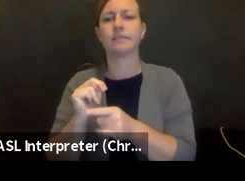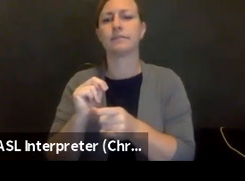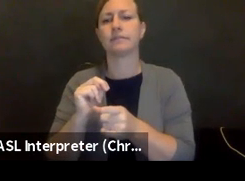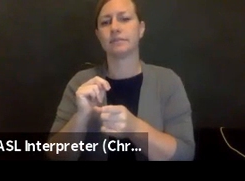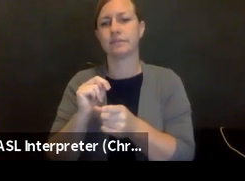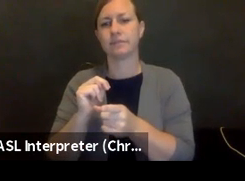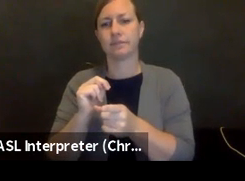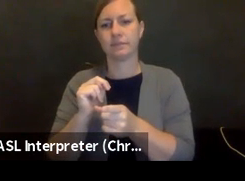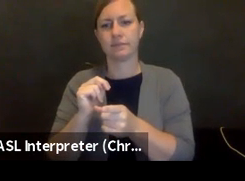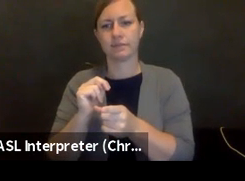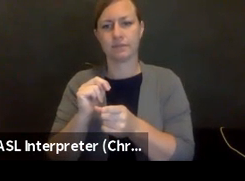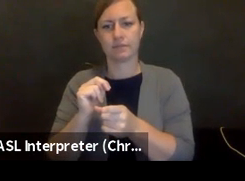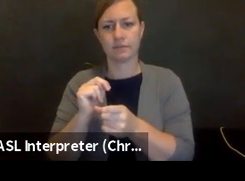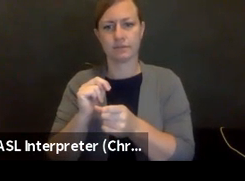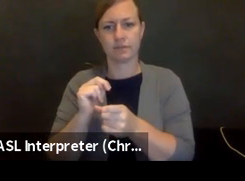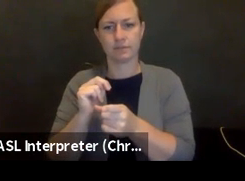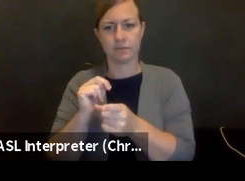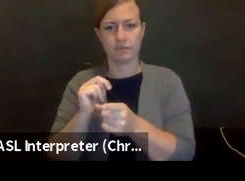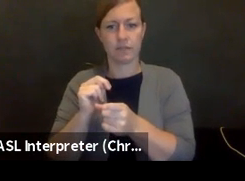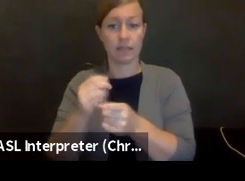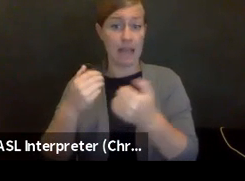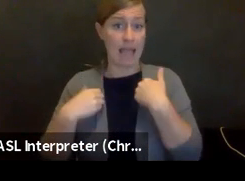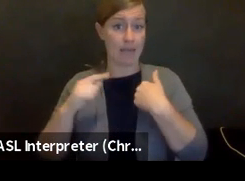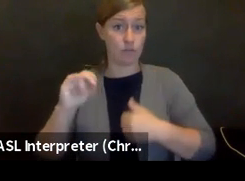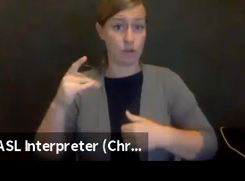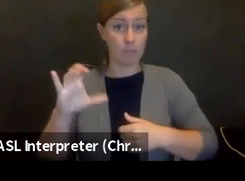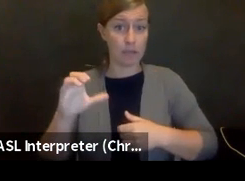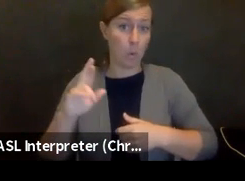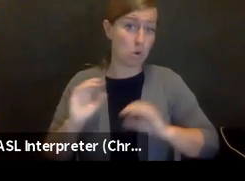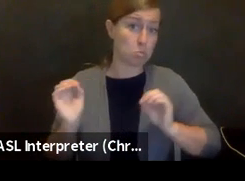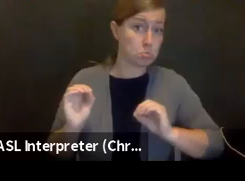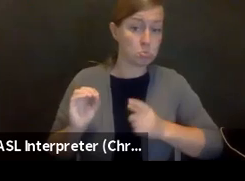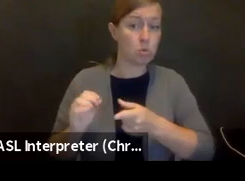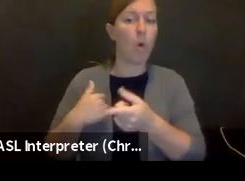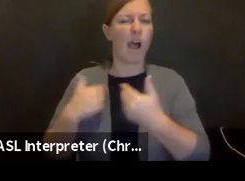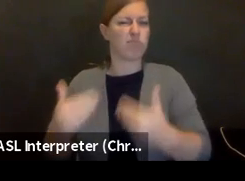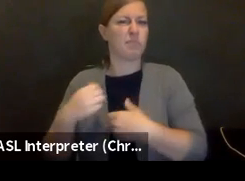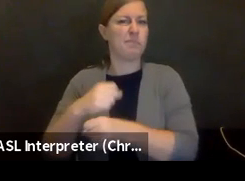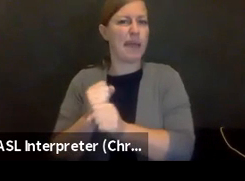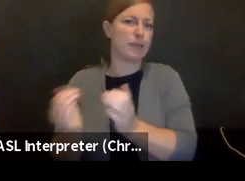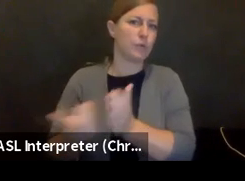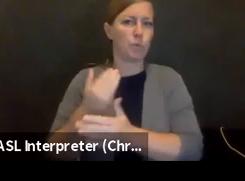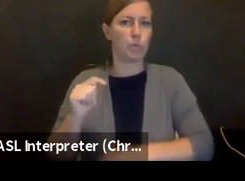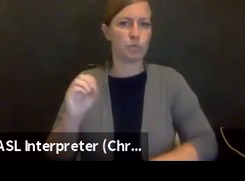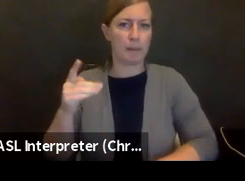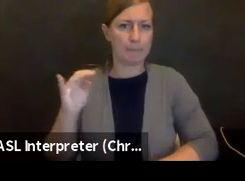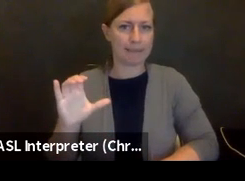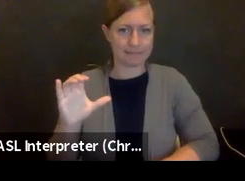Katherine Livick - ESD 112: and whether it has a topic. So I'm going to create a topic right here for discussions.